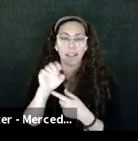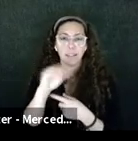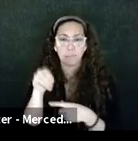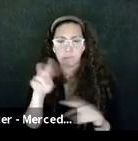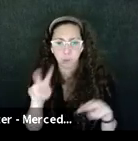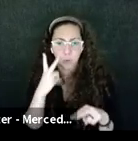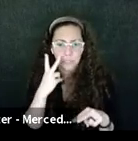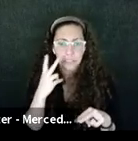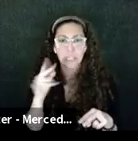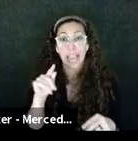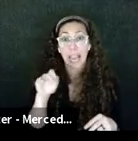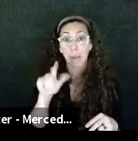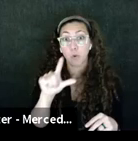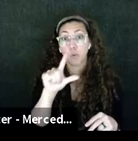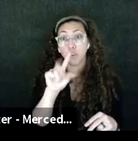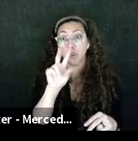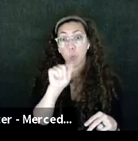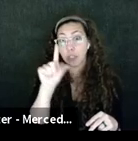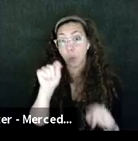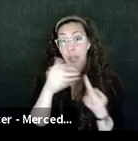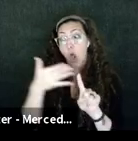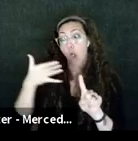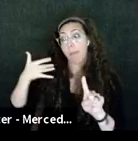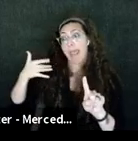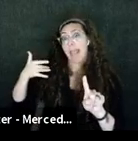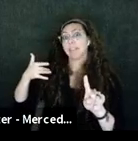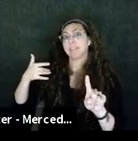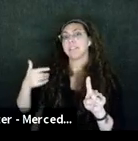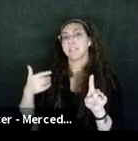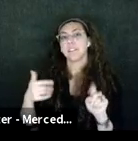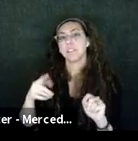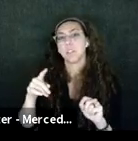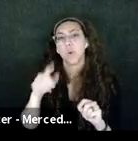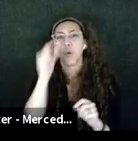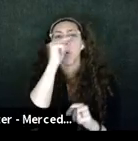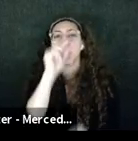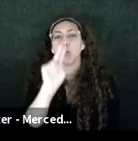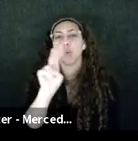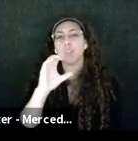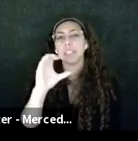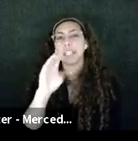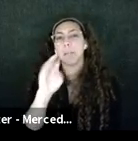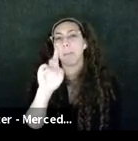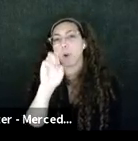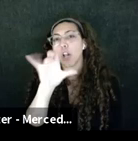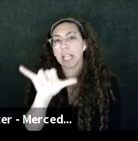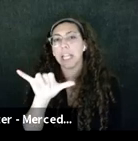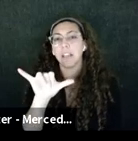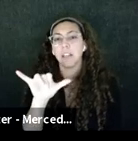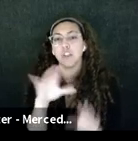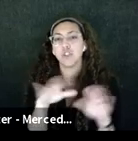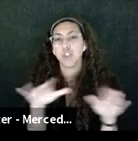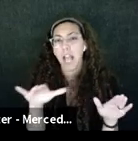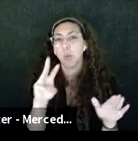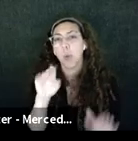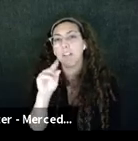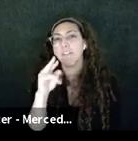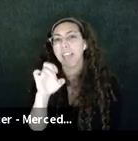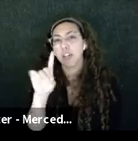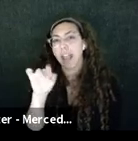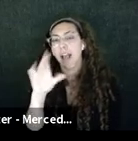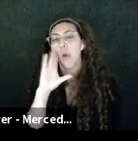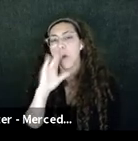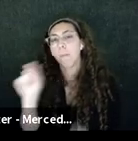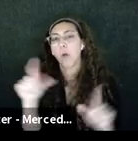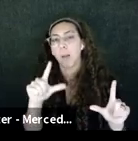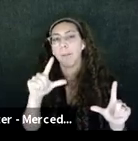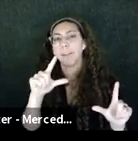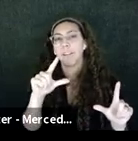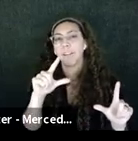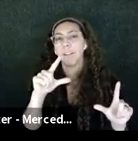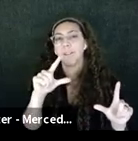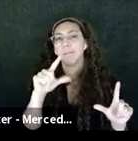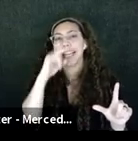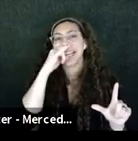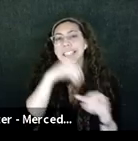Jason Williams: All the way back to when they started collecting that data. So if you just Google UC Berkeley child welfare data and that'll pull up the kids in care and then these other statistics, you can